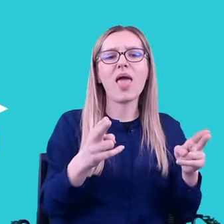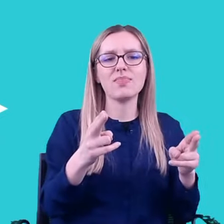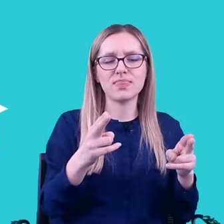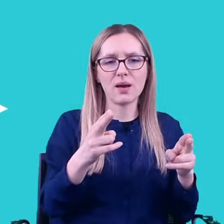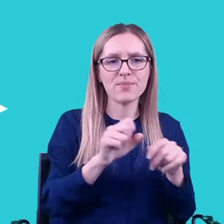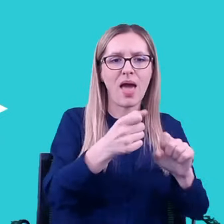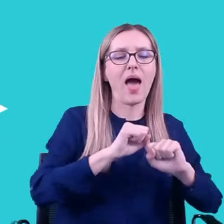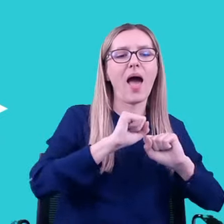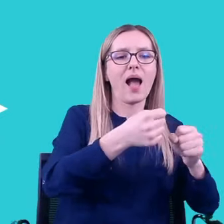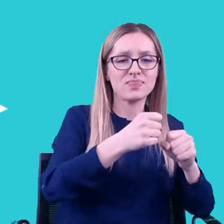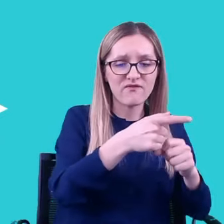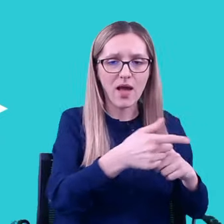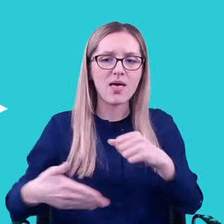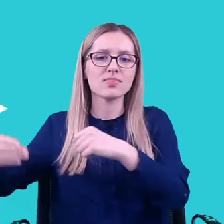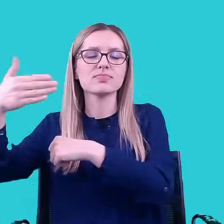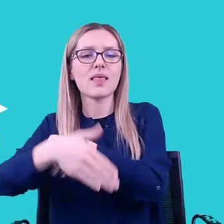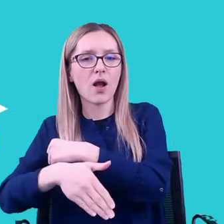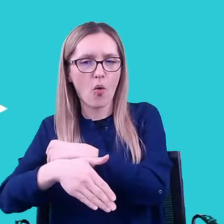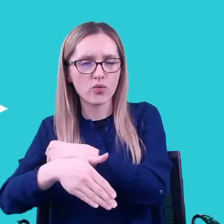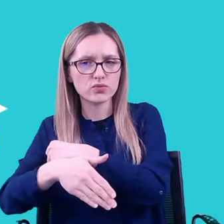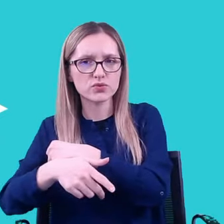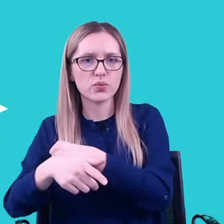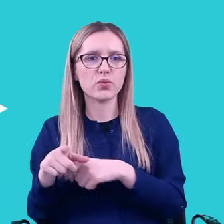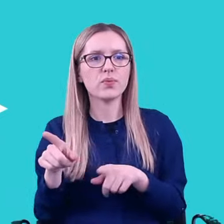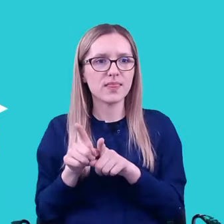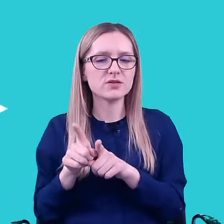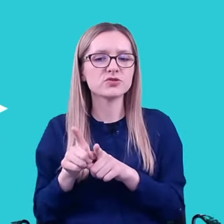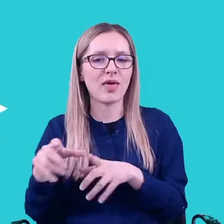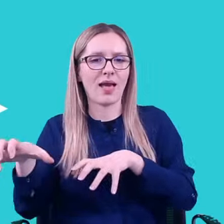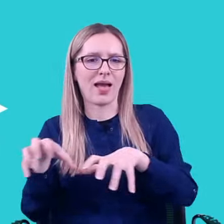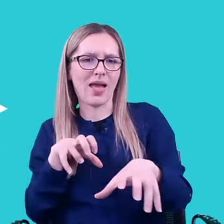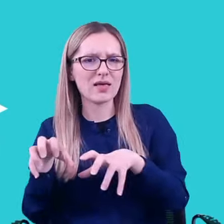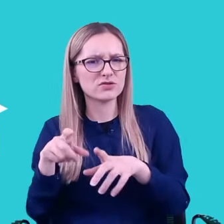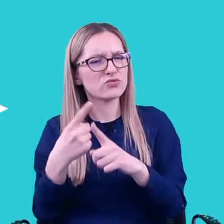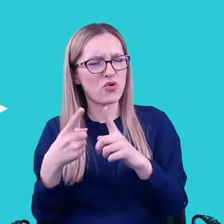in the final one, the gas density is changing a bit,